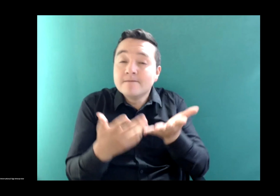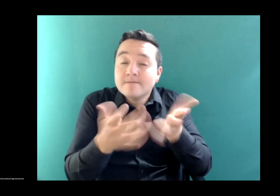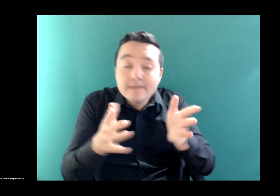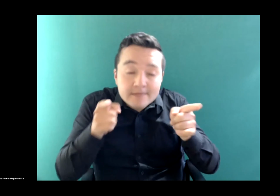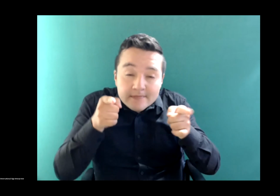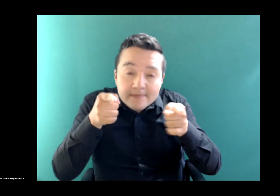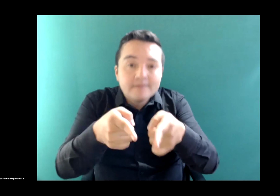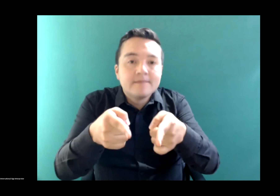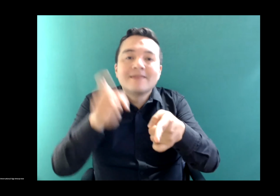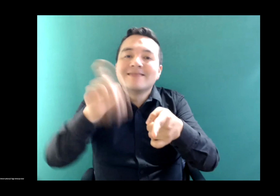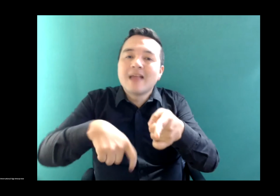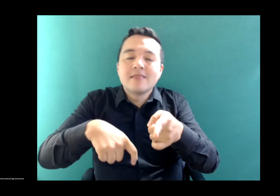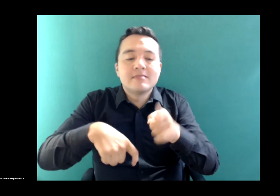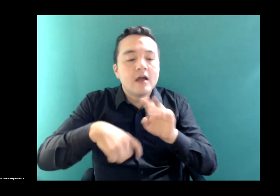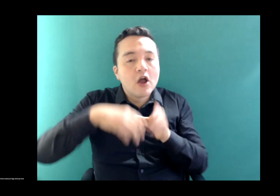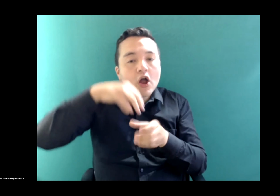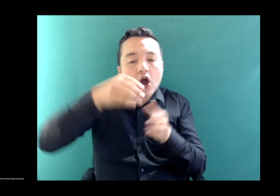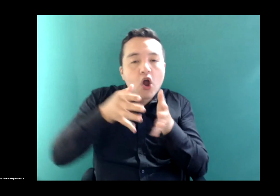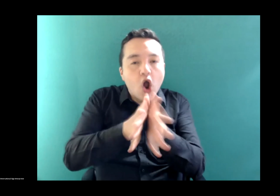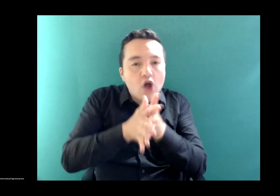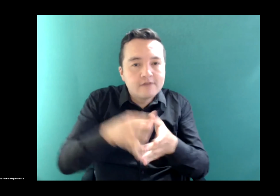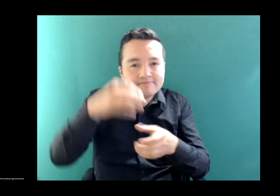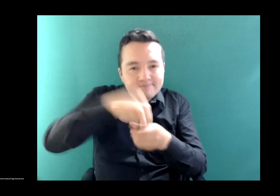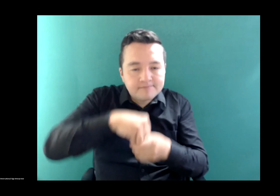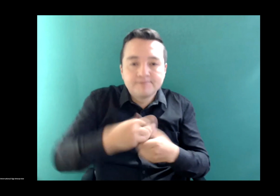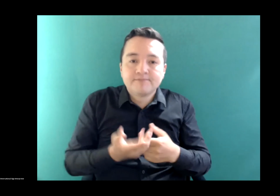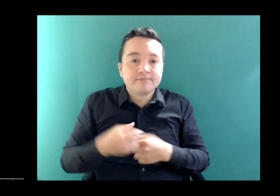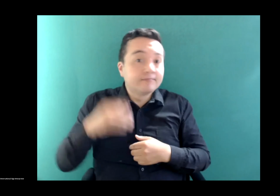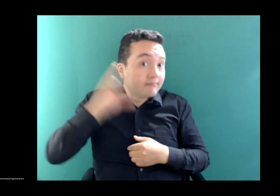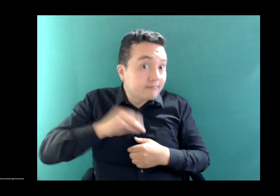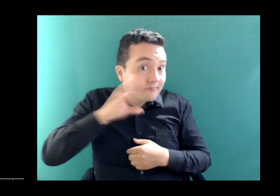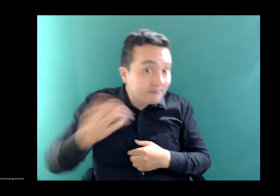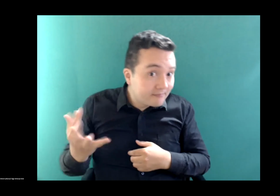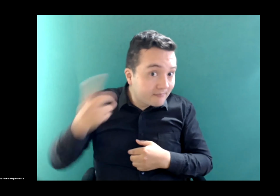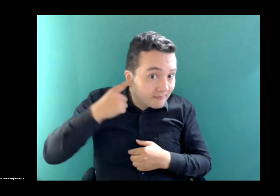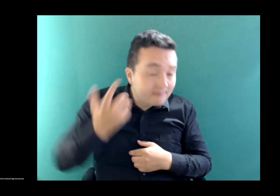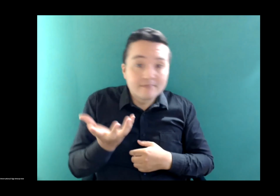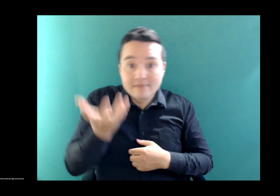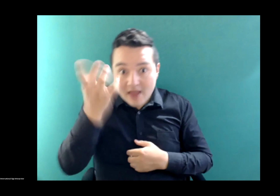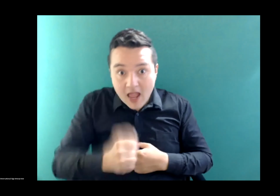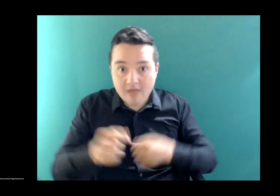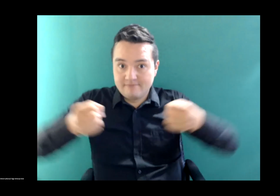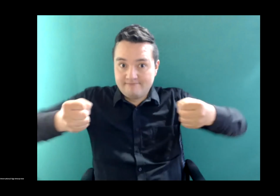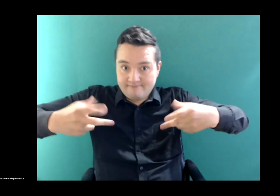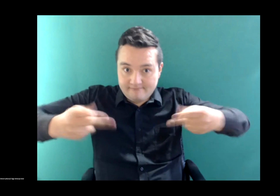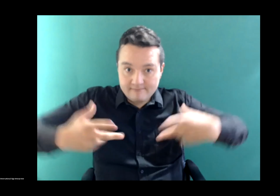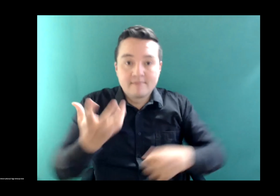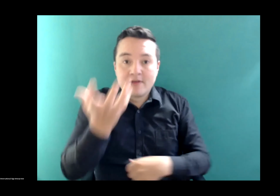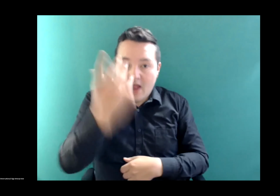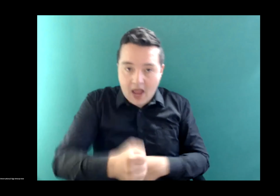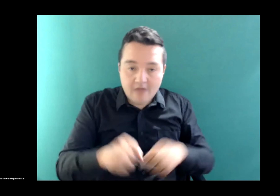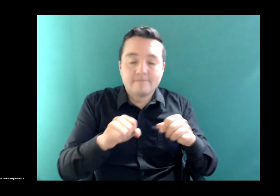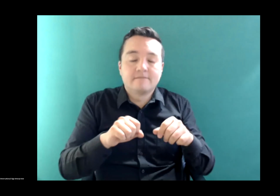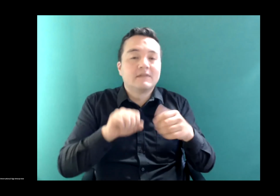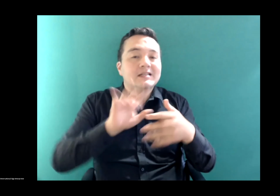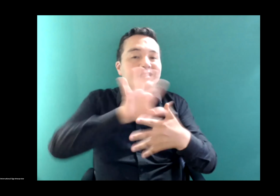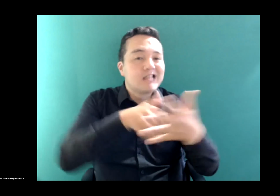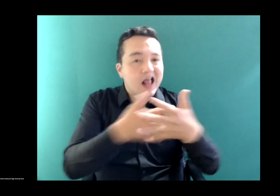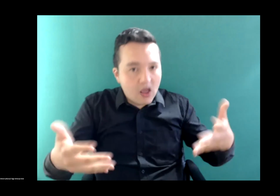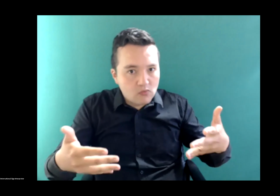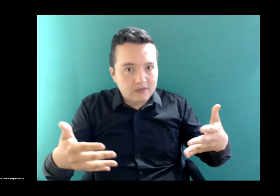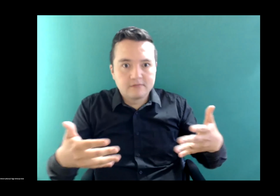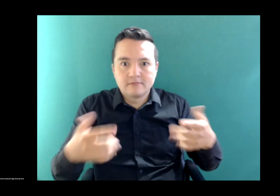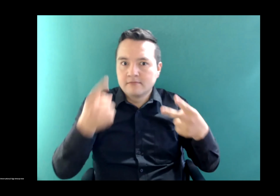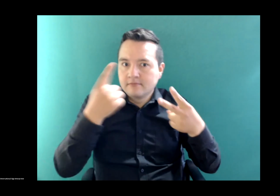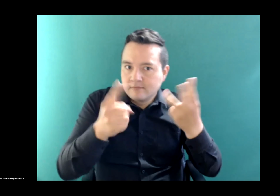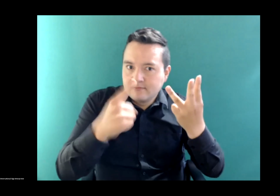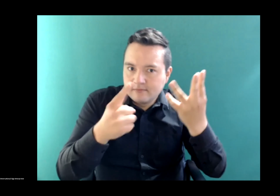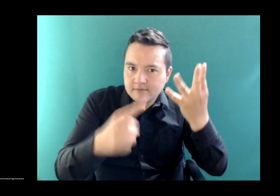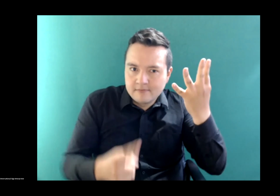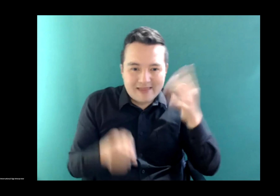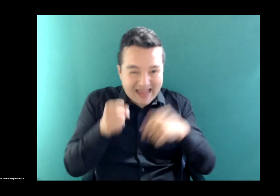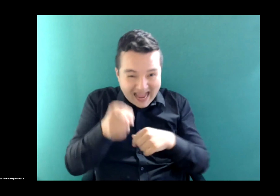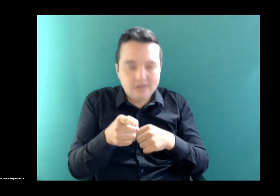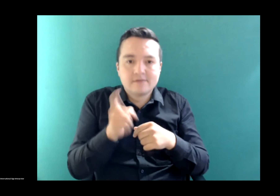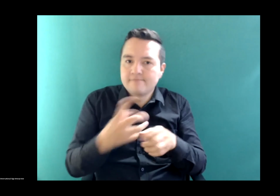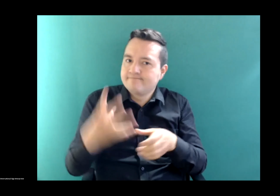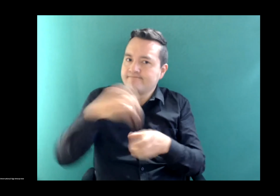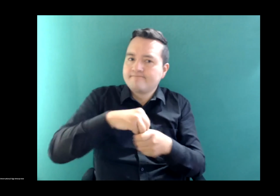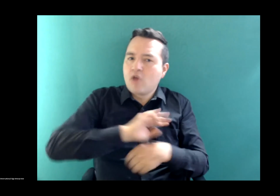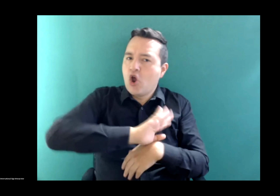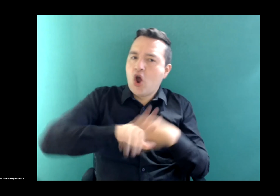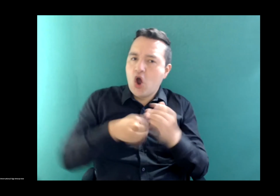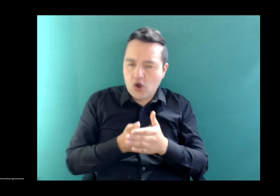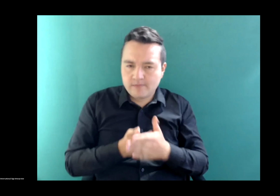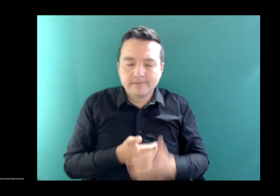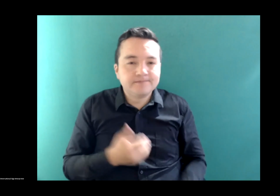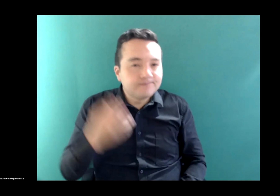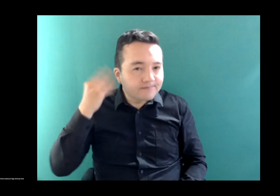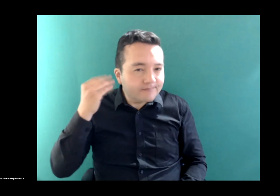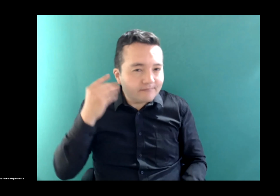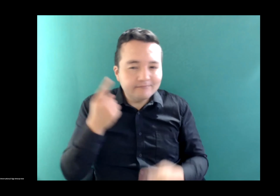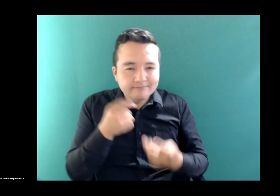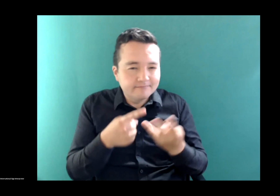We create this awareness with the professionals and IT development.